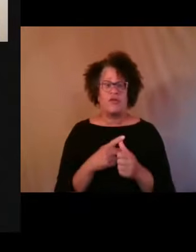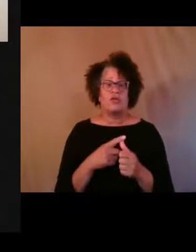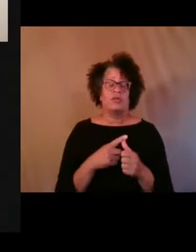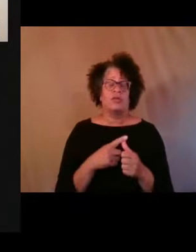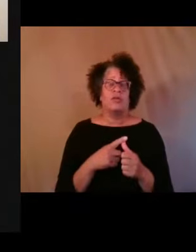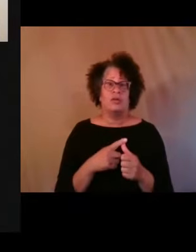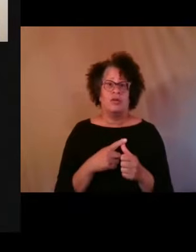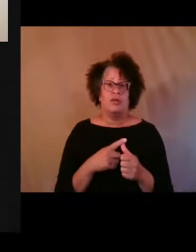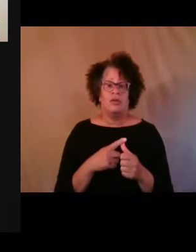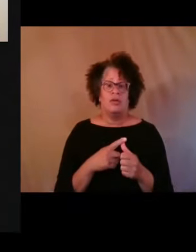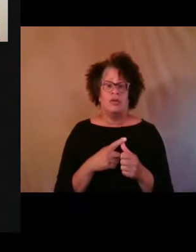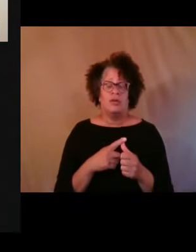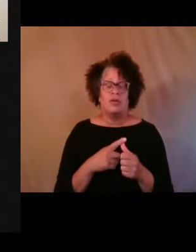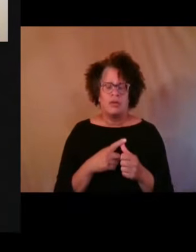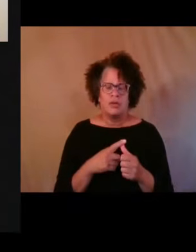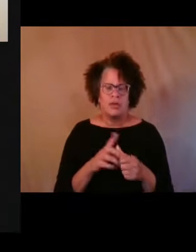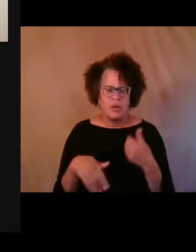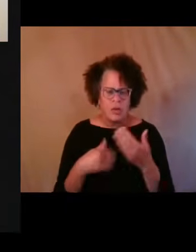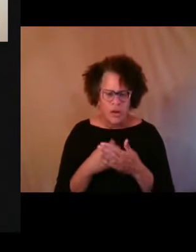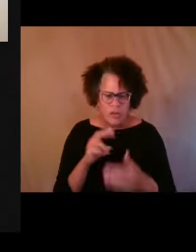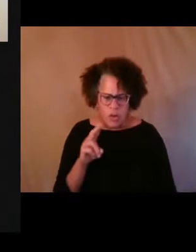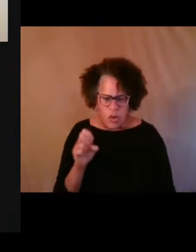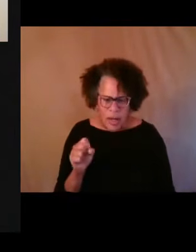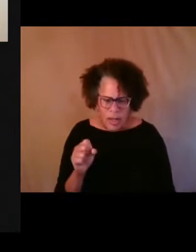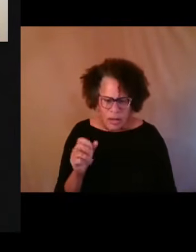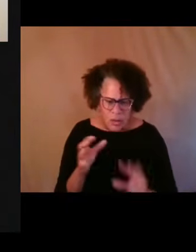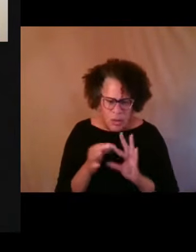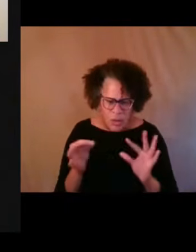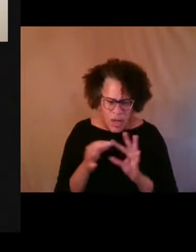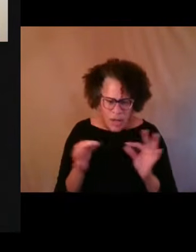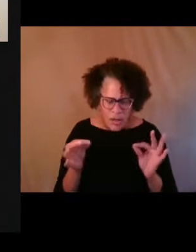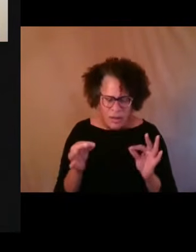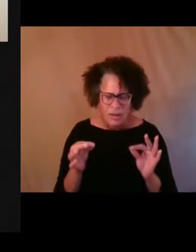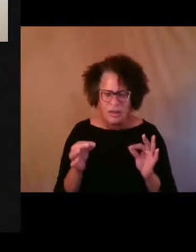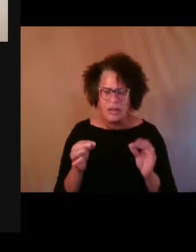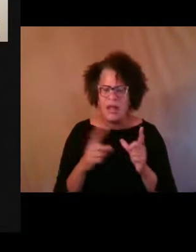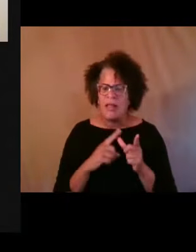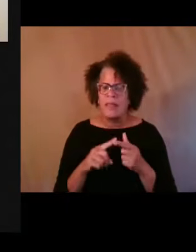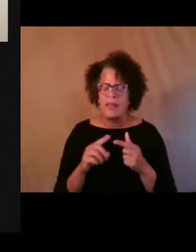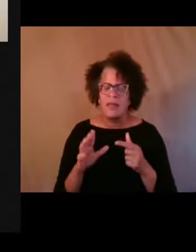as we were talking, Mike and just Judith and just the whole panel was I was thinking